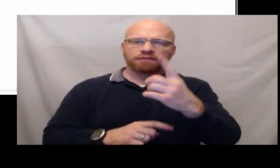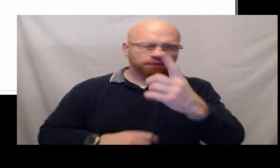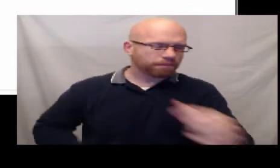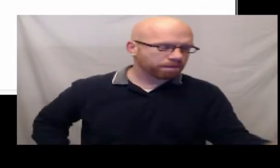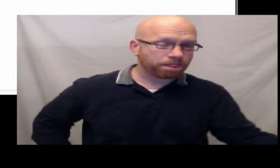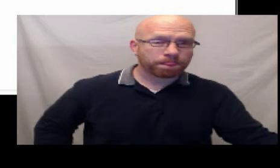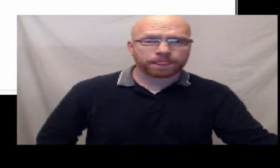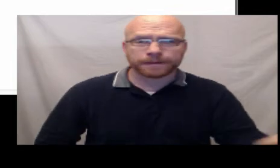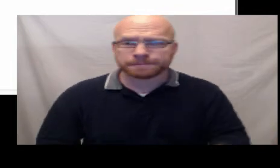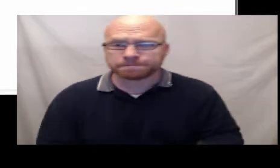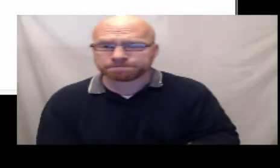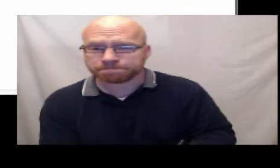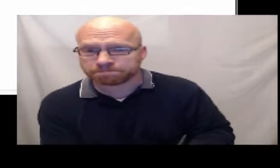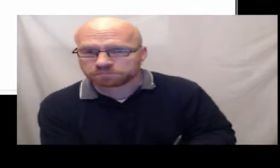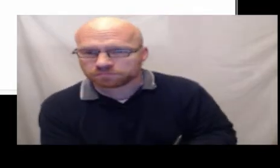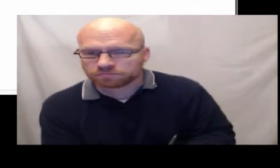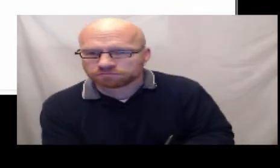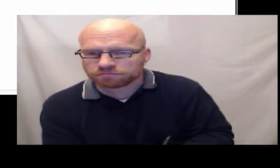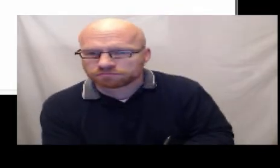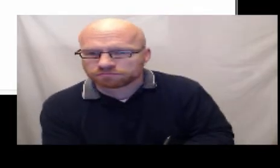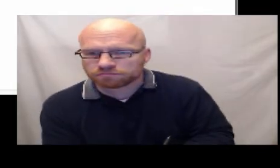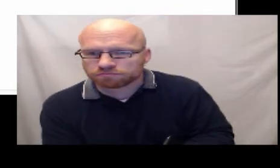And we have a pair right in front of us that will work.